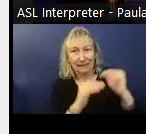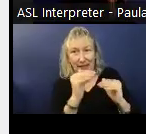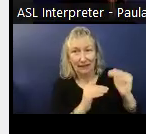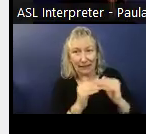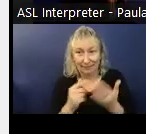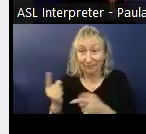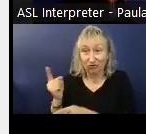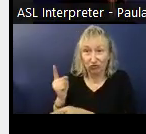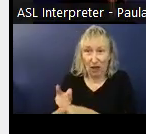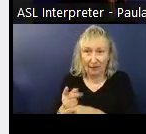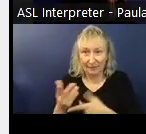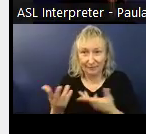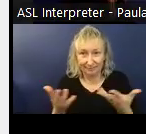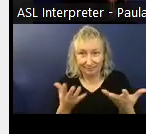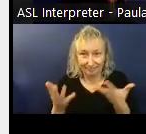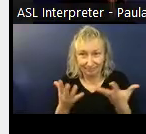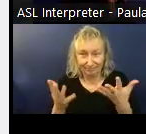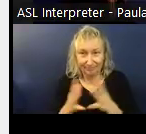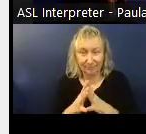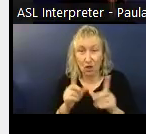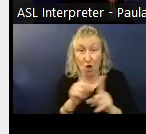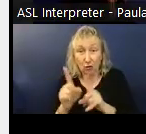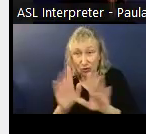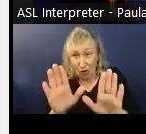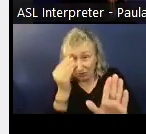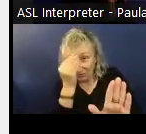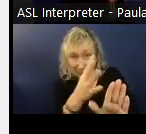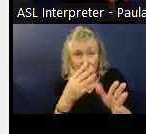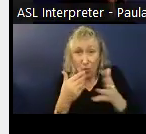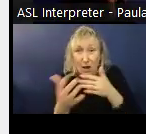And then just as an FYO, whatever is decided here under community